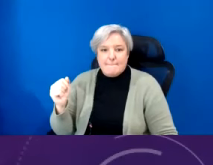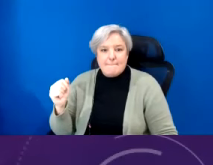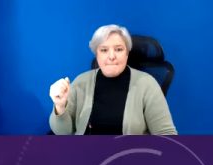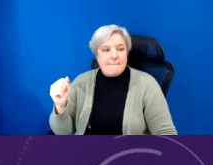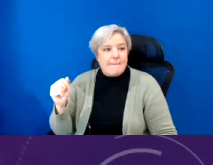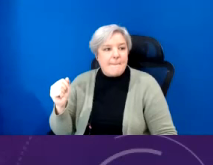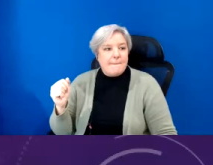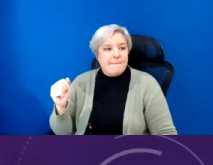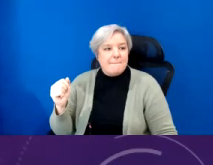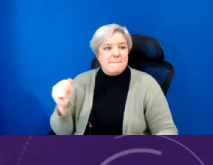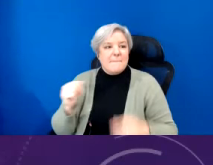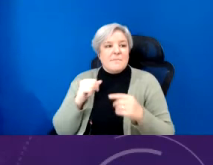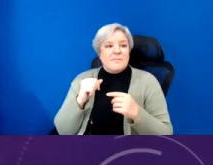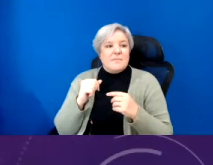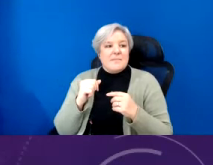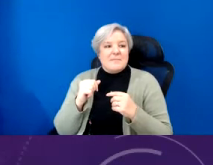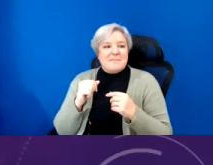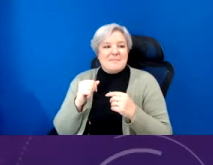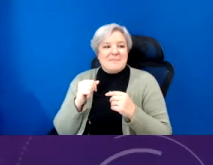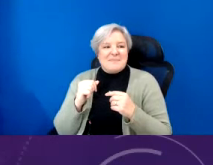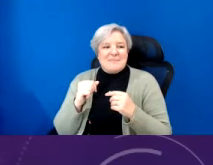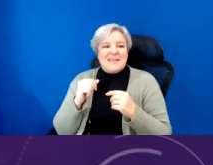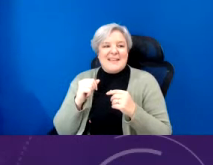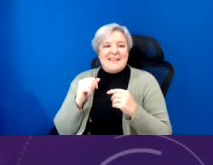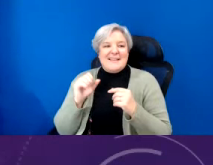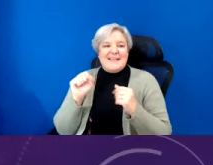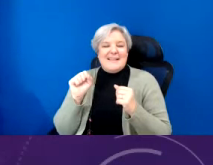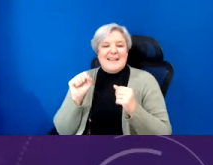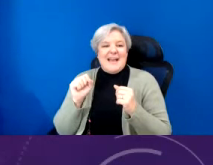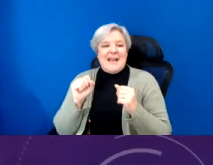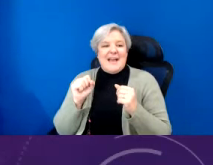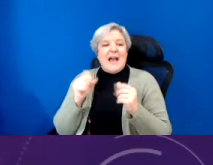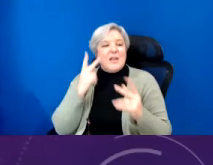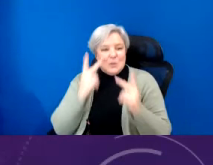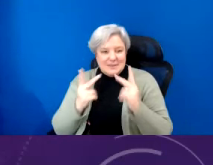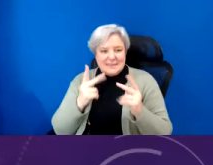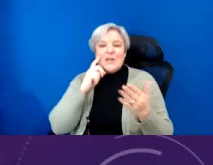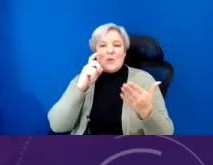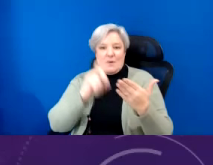Once you click on Run report, you will see a notification.